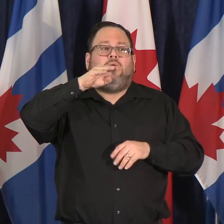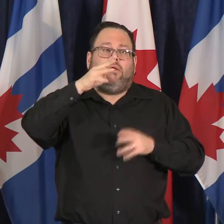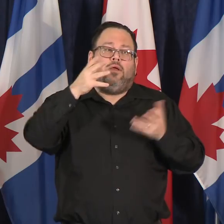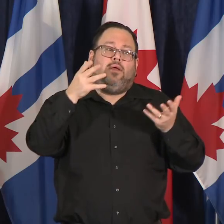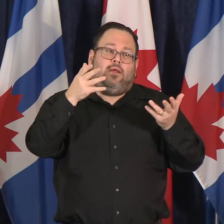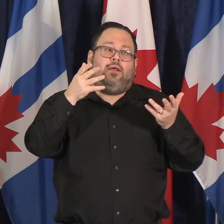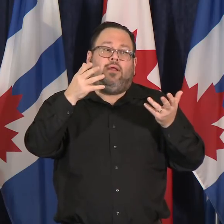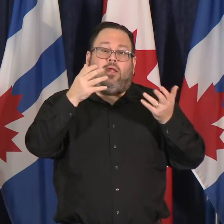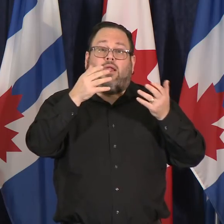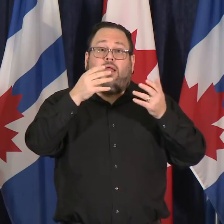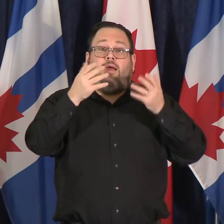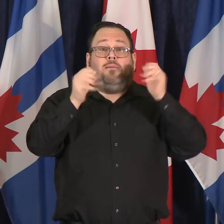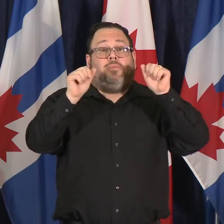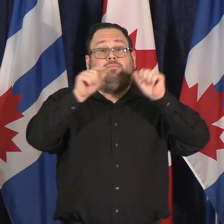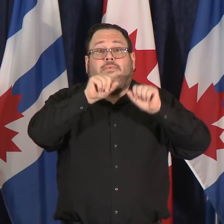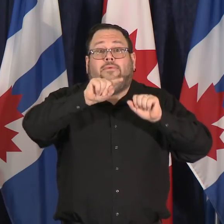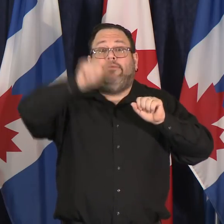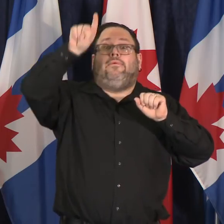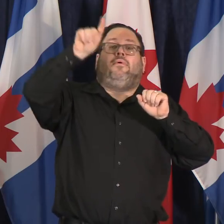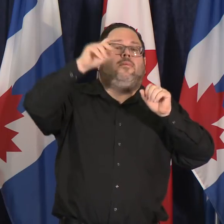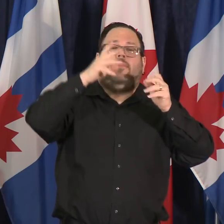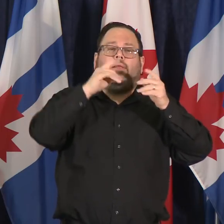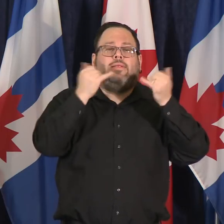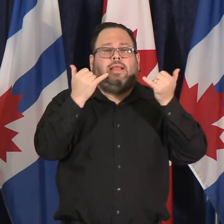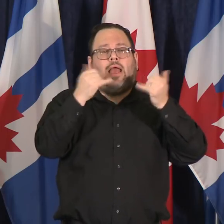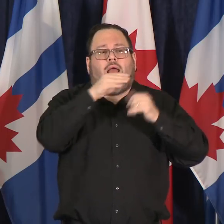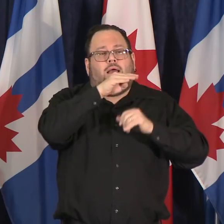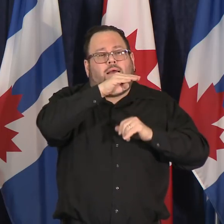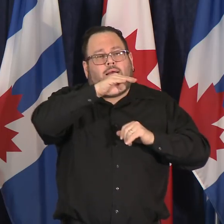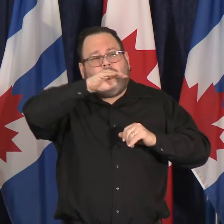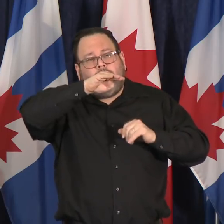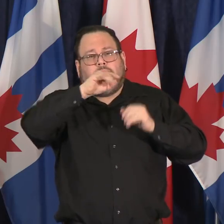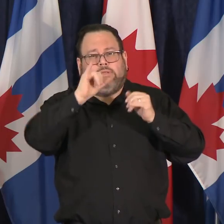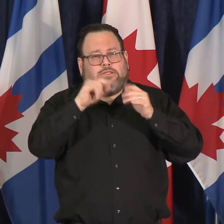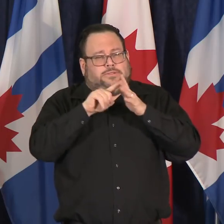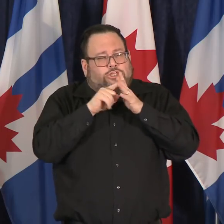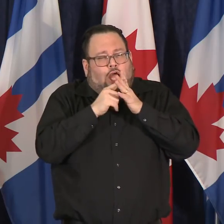increase I would say not only here in Toronto but in Canada just what's next